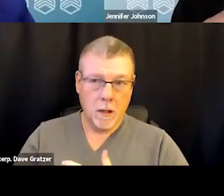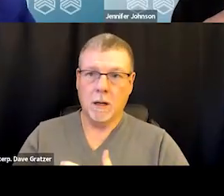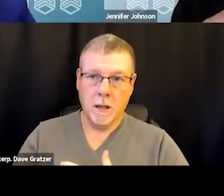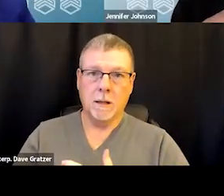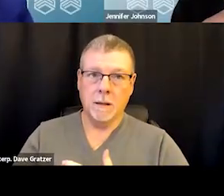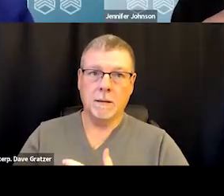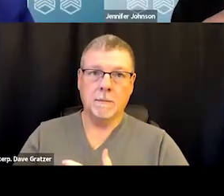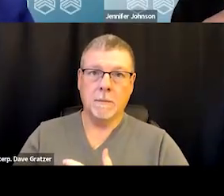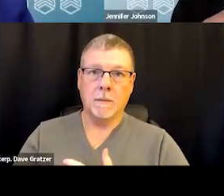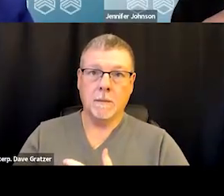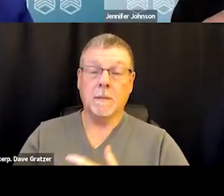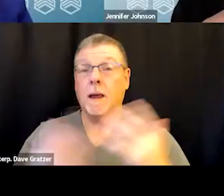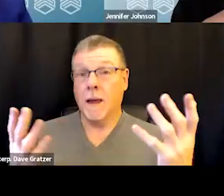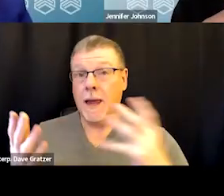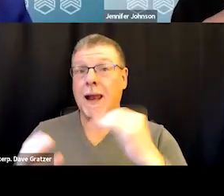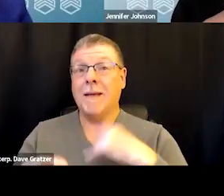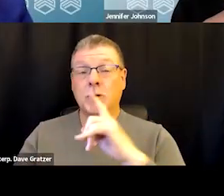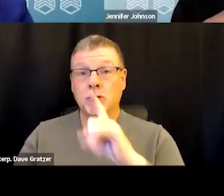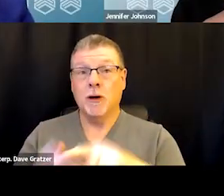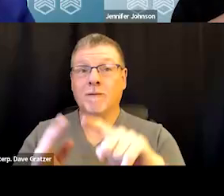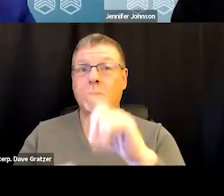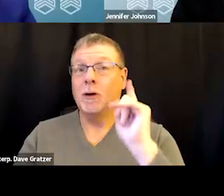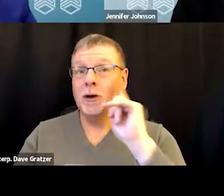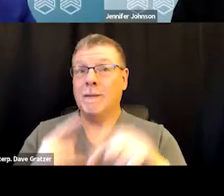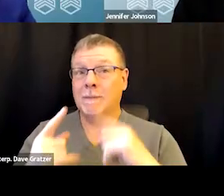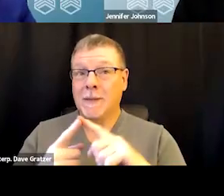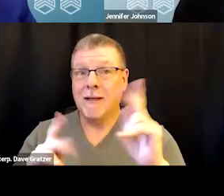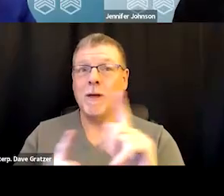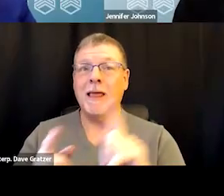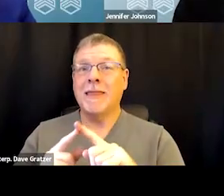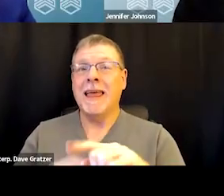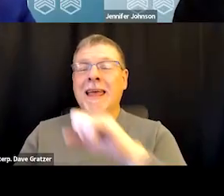Then, um, I'm sure you've heard about people diagnosed with schizoaffective disorder.